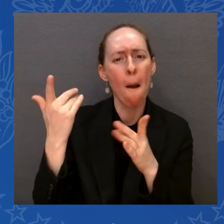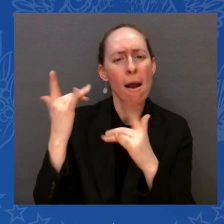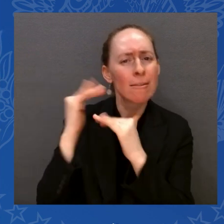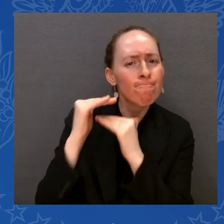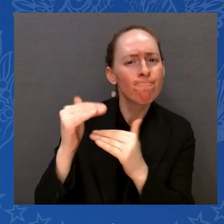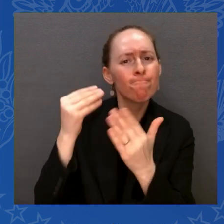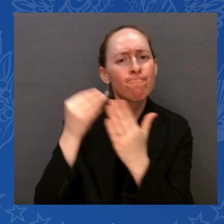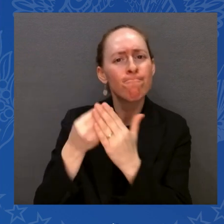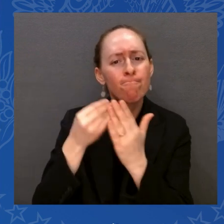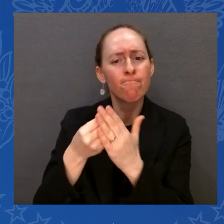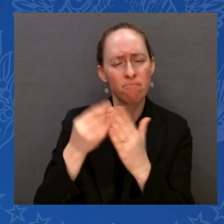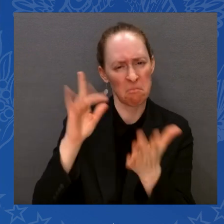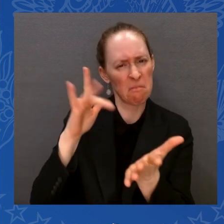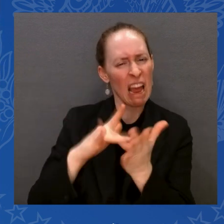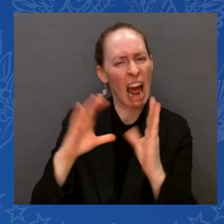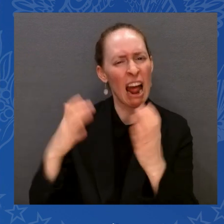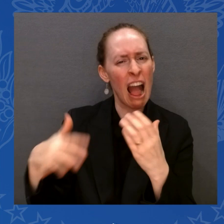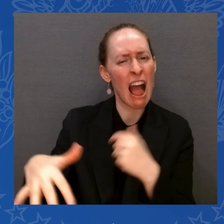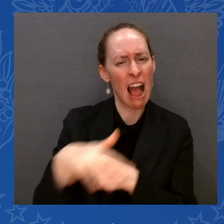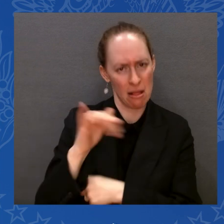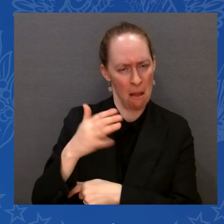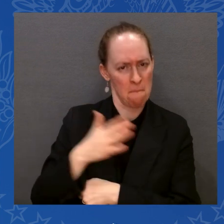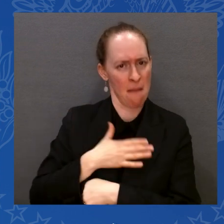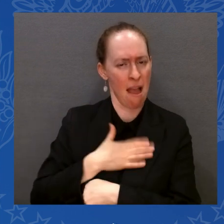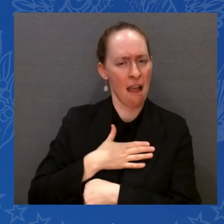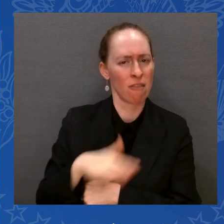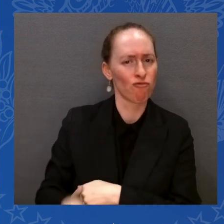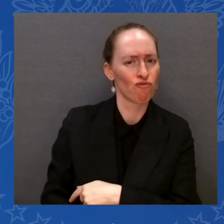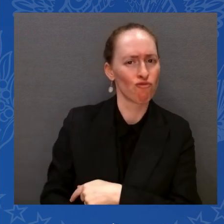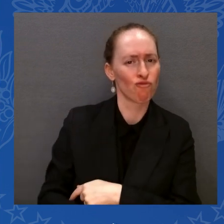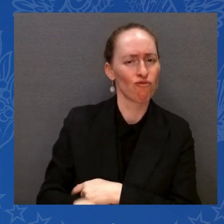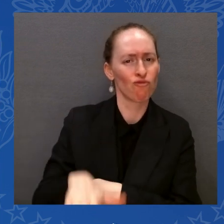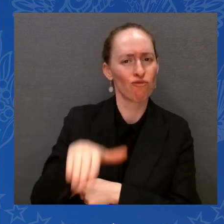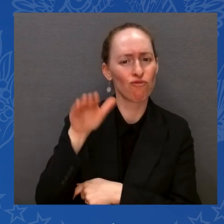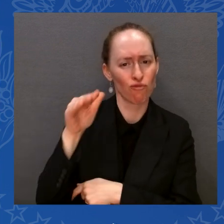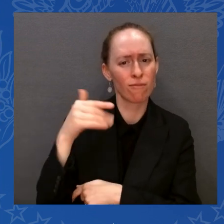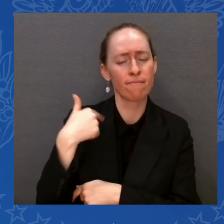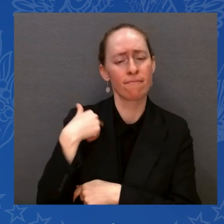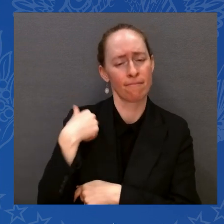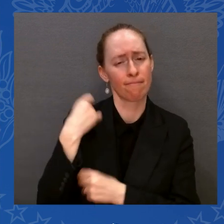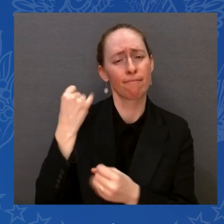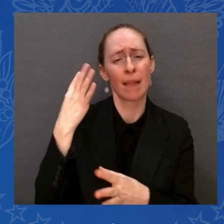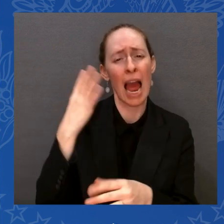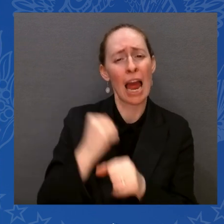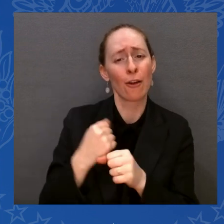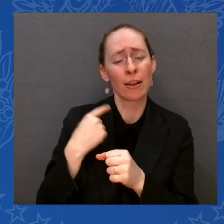For decades, the backbone of America -- the middle class -- had been hollowed out.